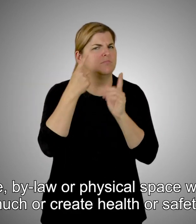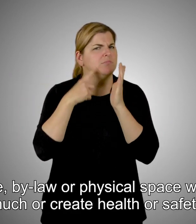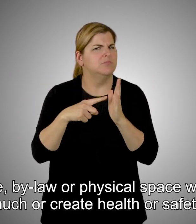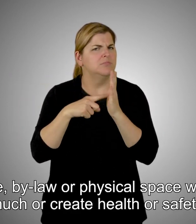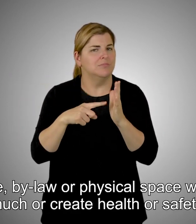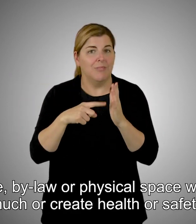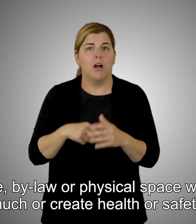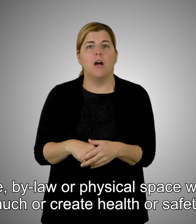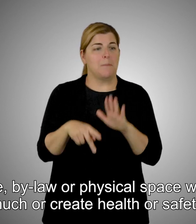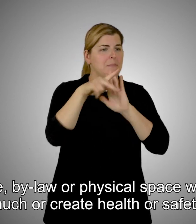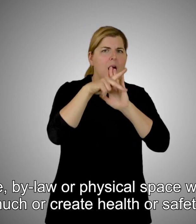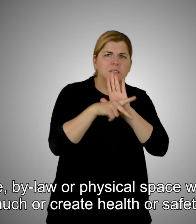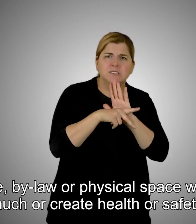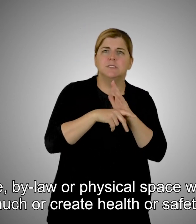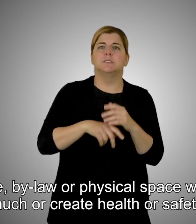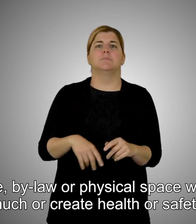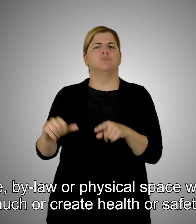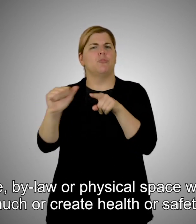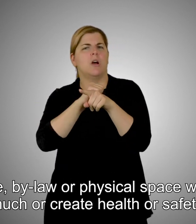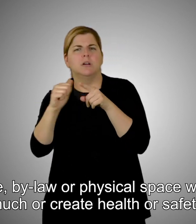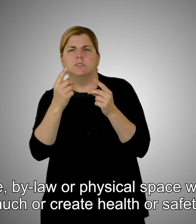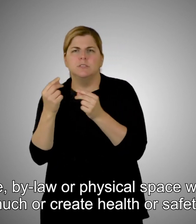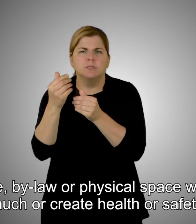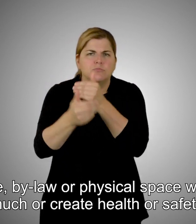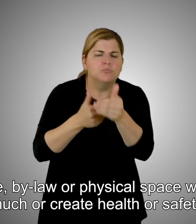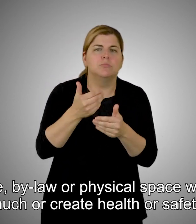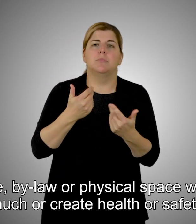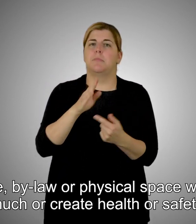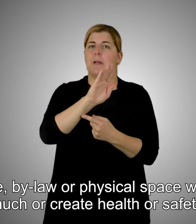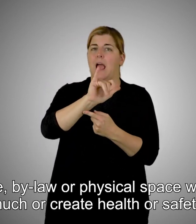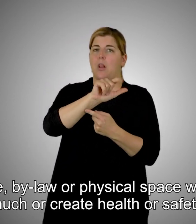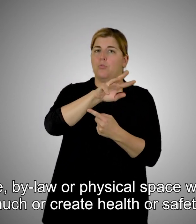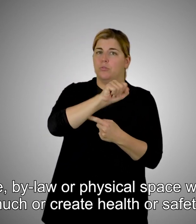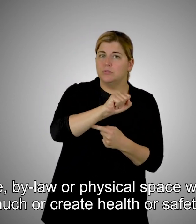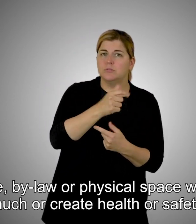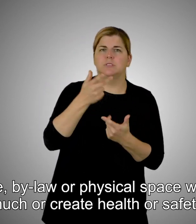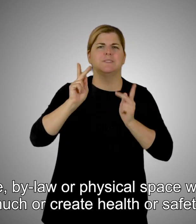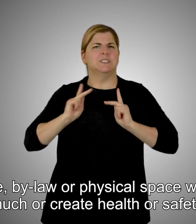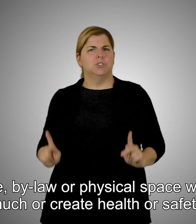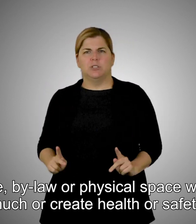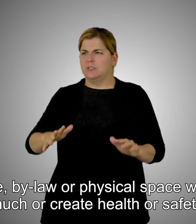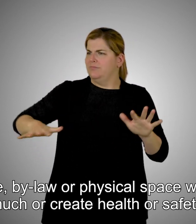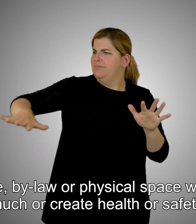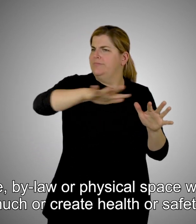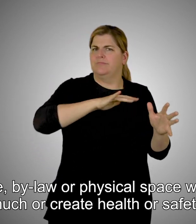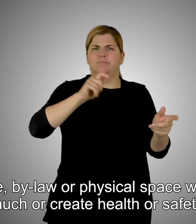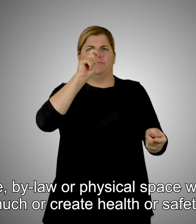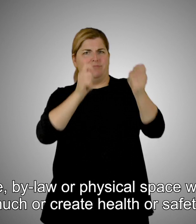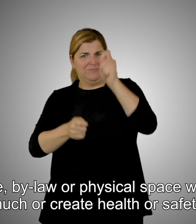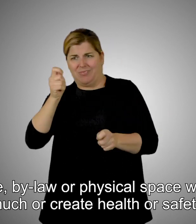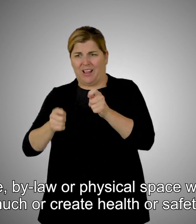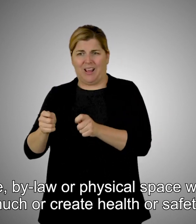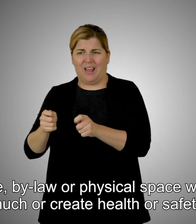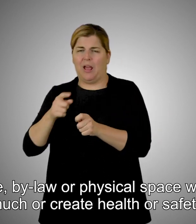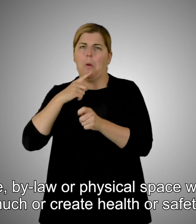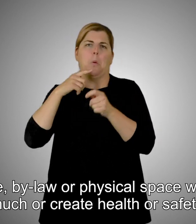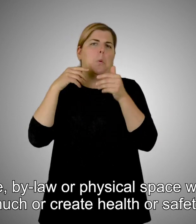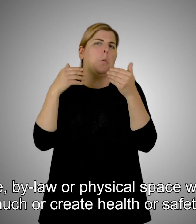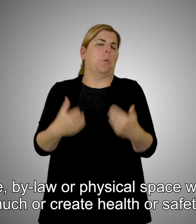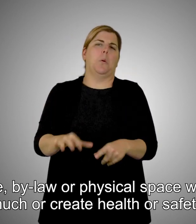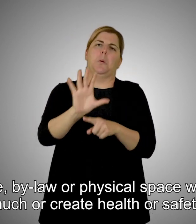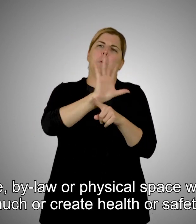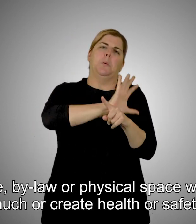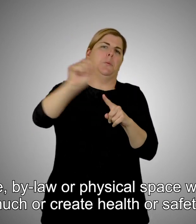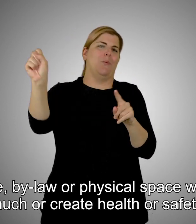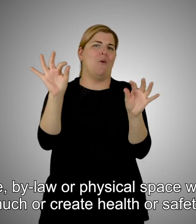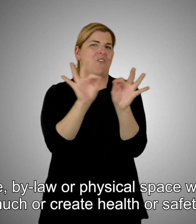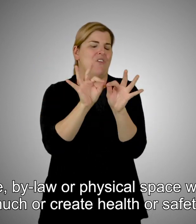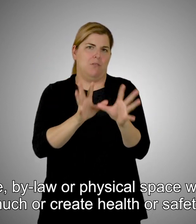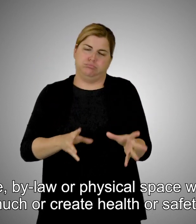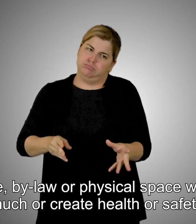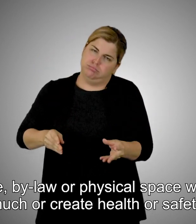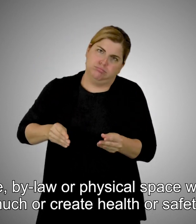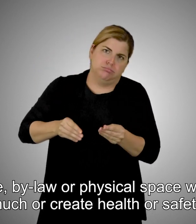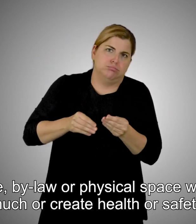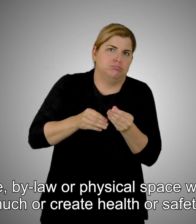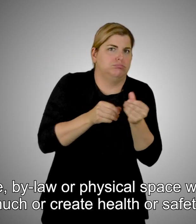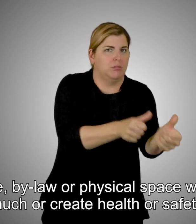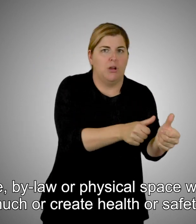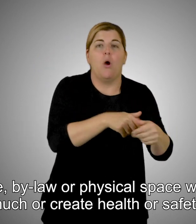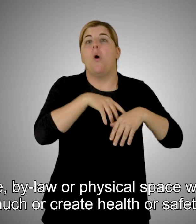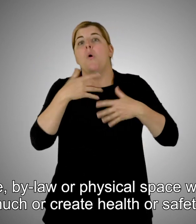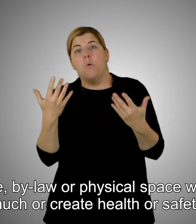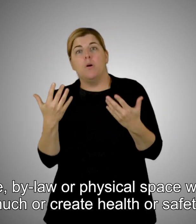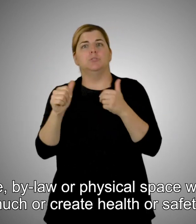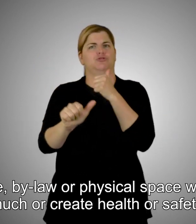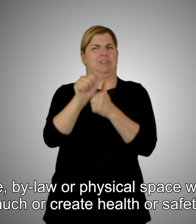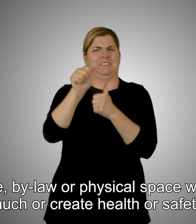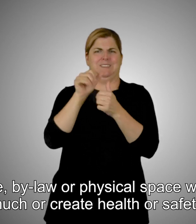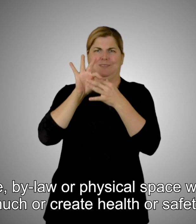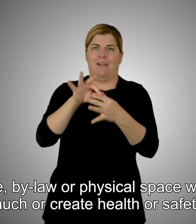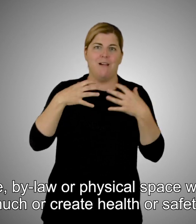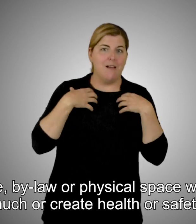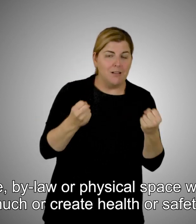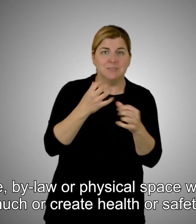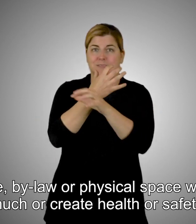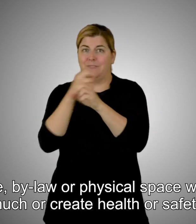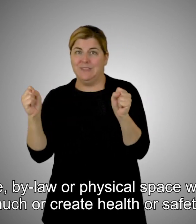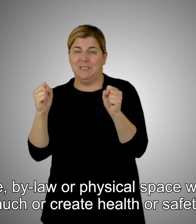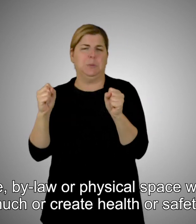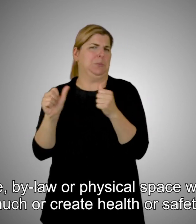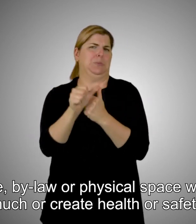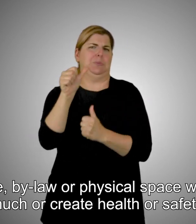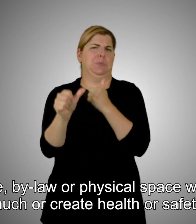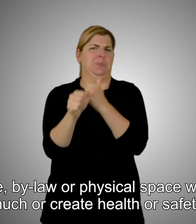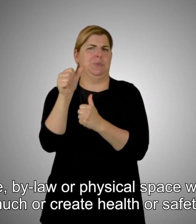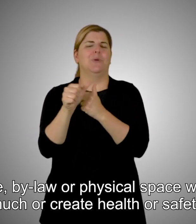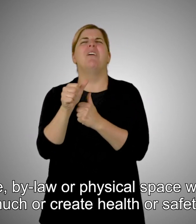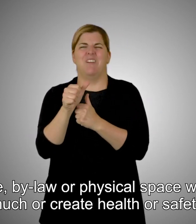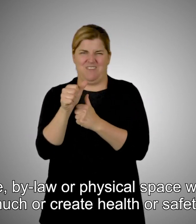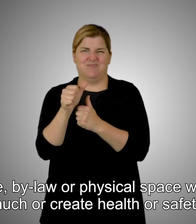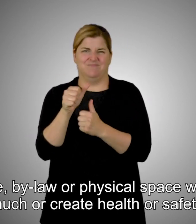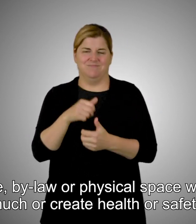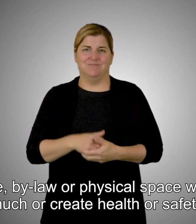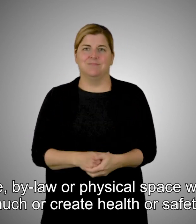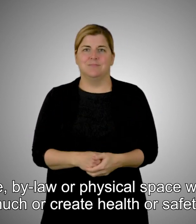practice, by-law or physical space would cost too much or create health or safety risks.